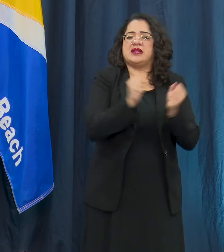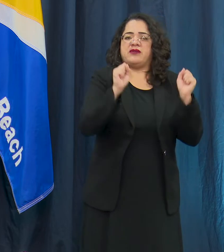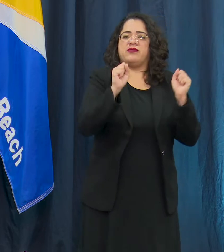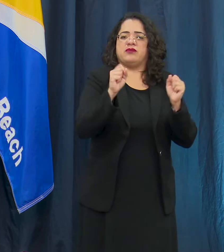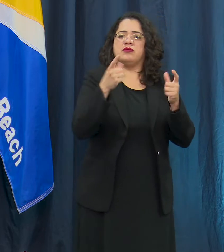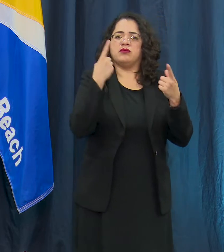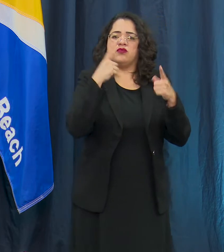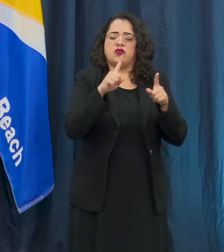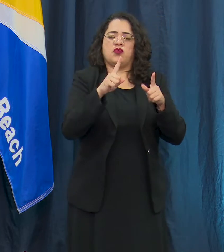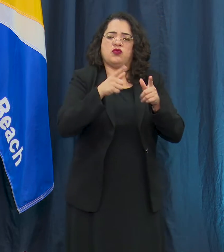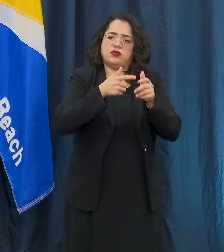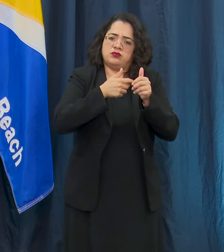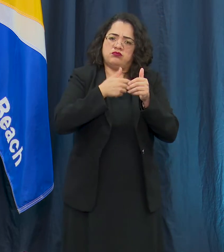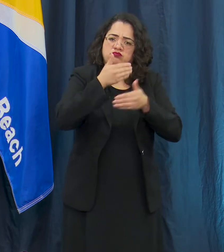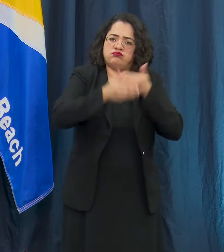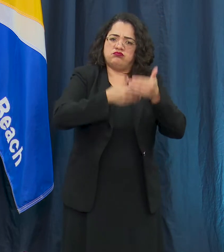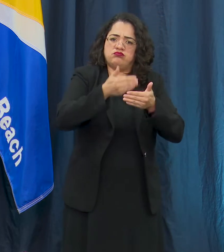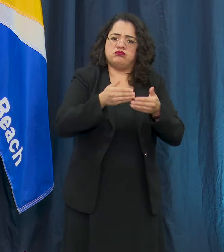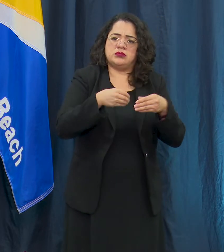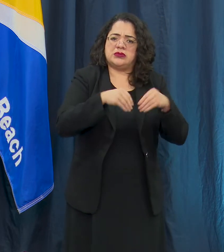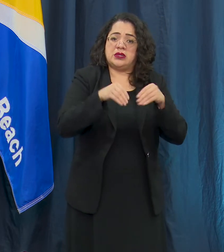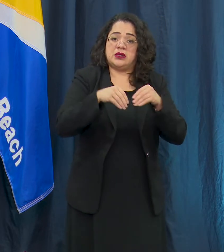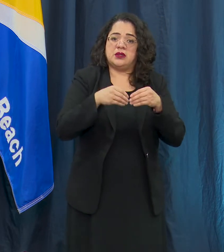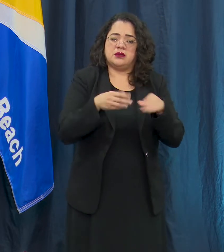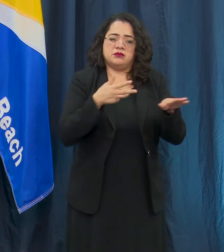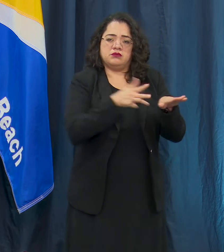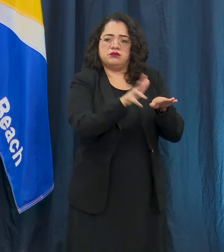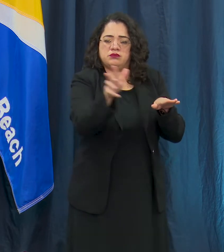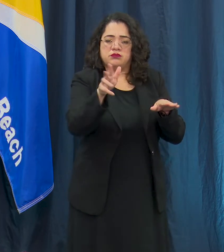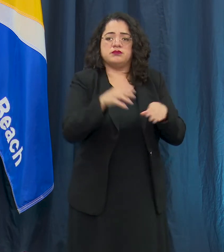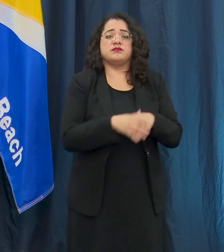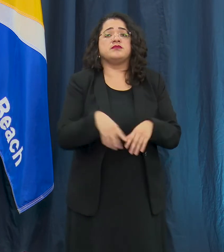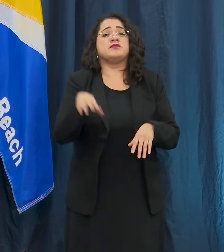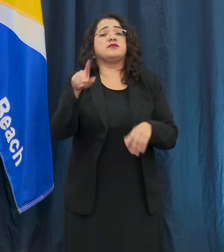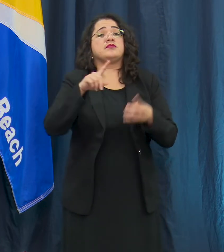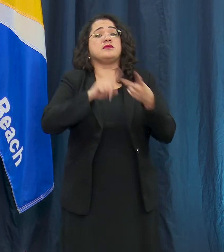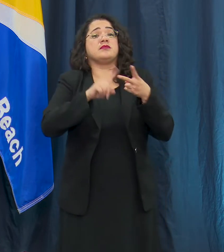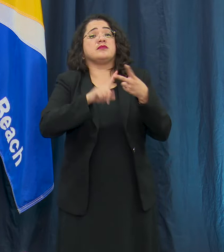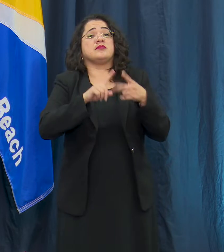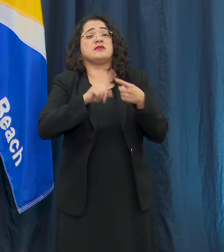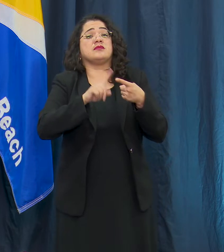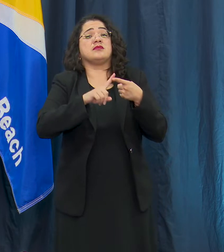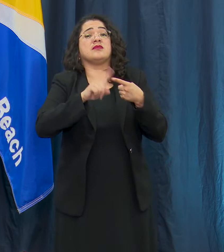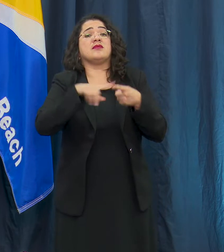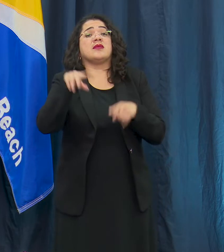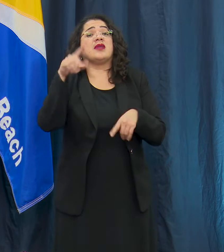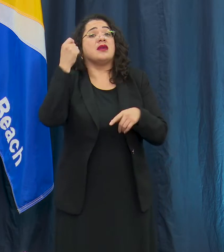businesses need to implement a retail physical distancing protocol. Now this